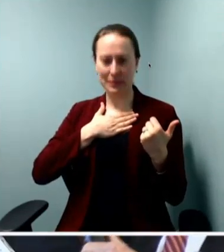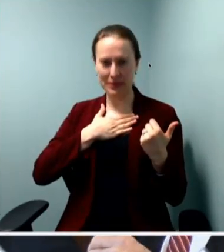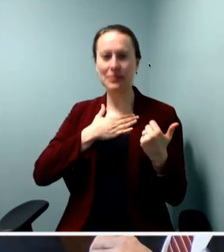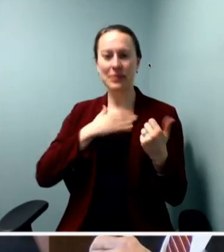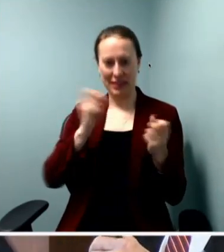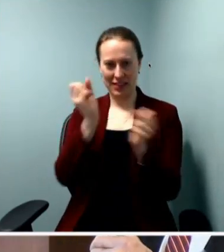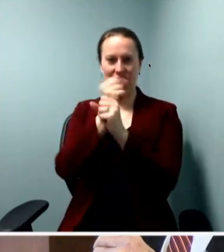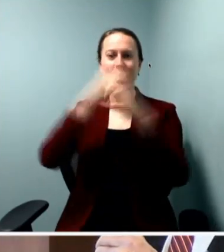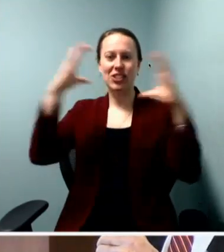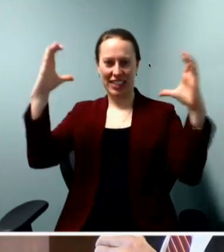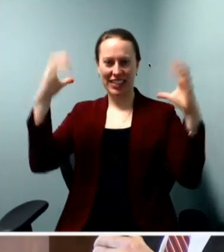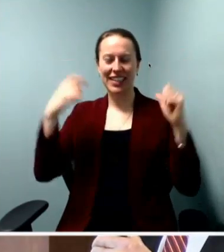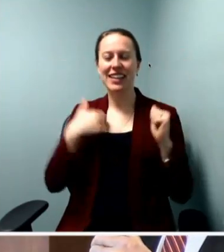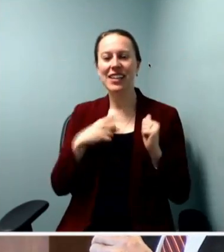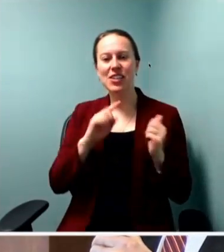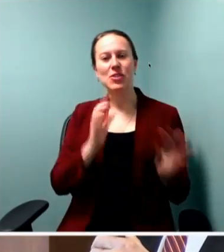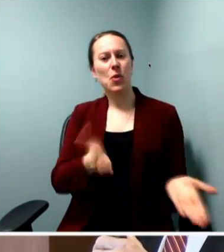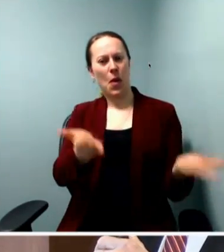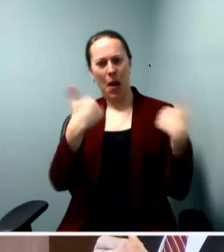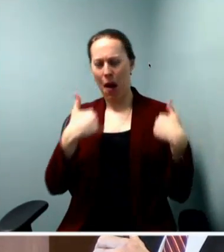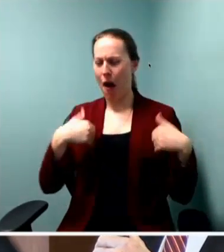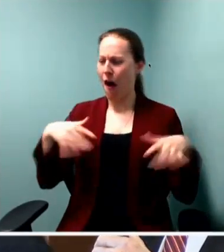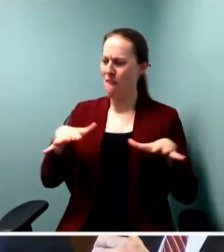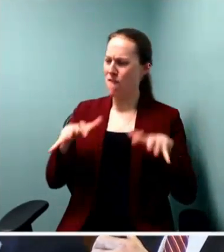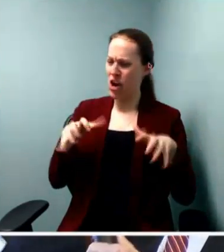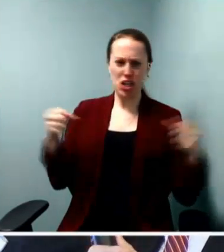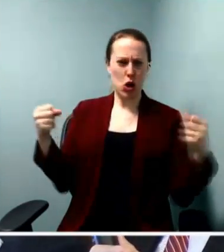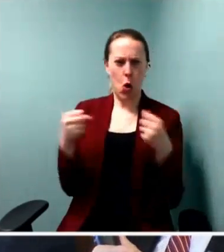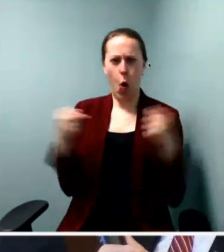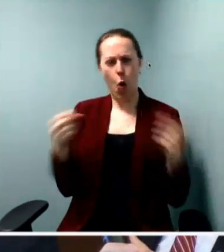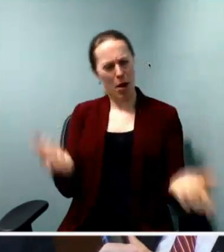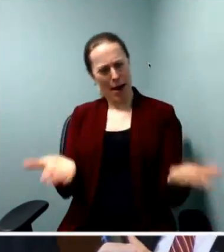So, come on out in the freezing cold and-- (Judith) , it was 30 below.